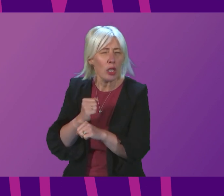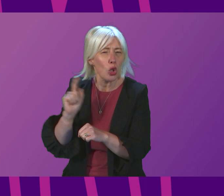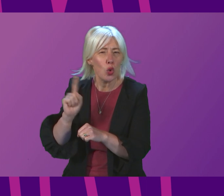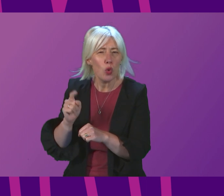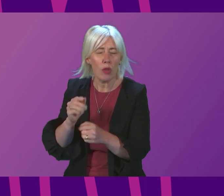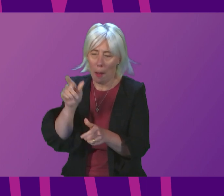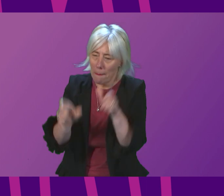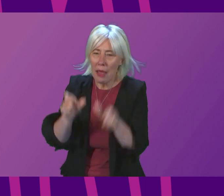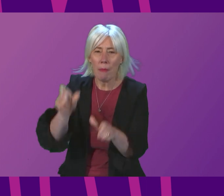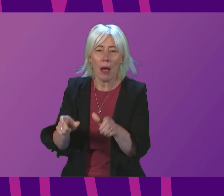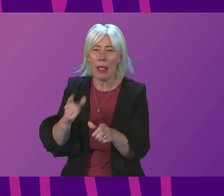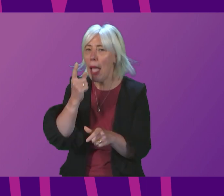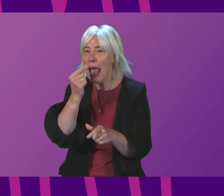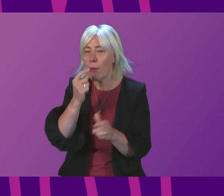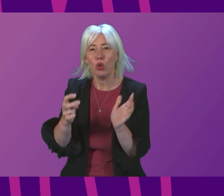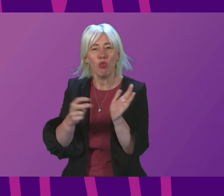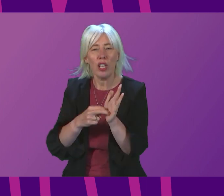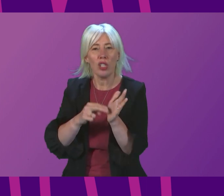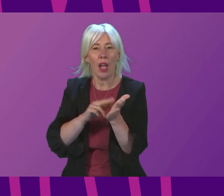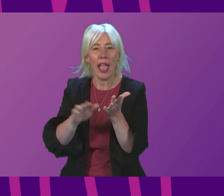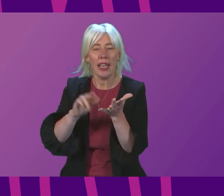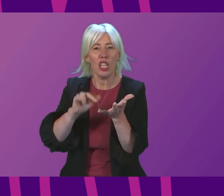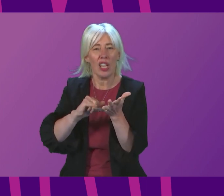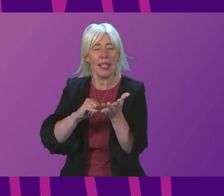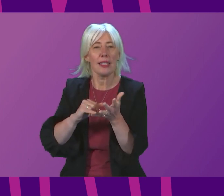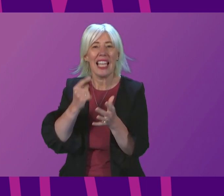people are able to register with national health service dental practices and receive